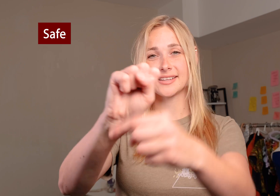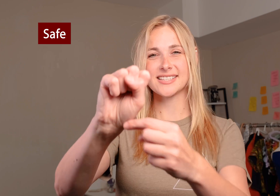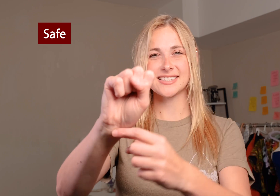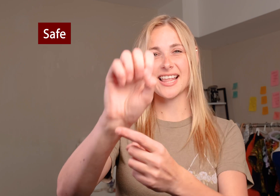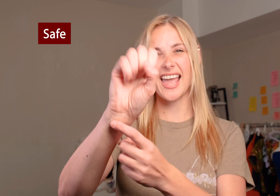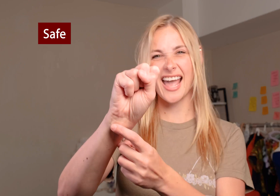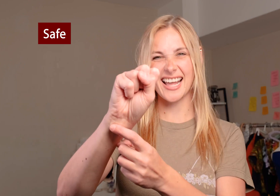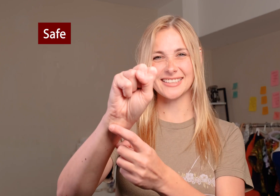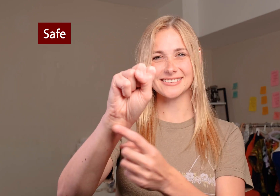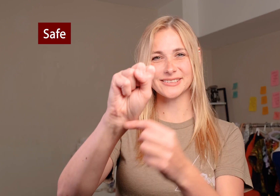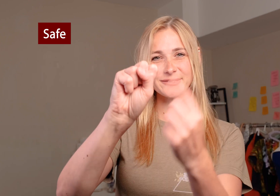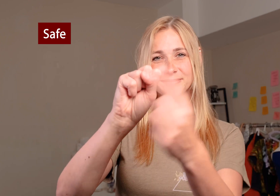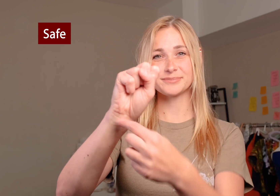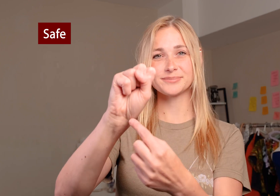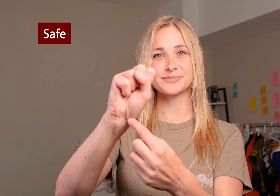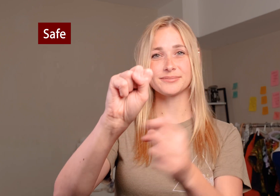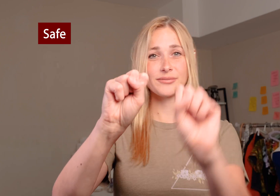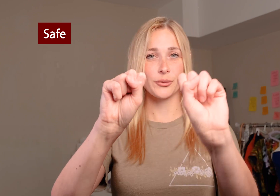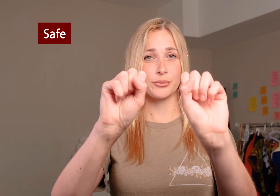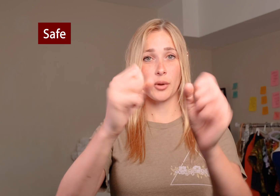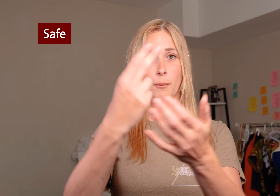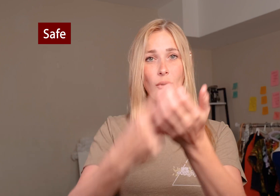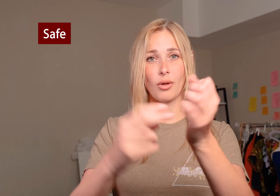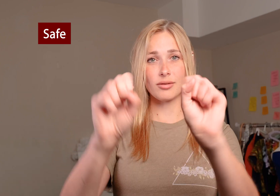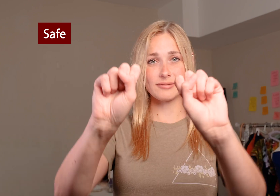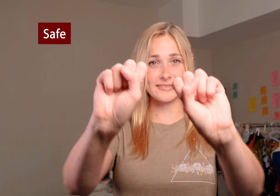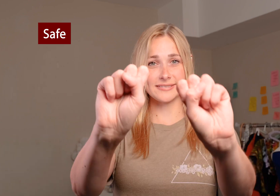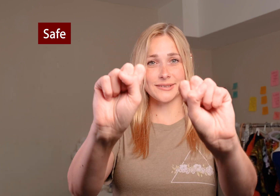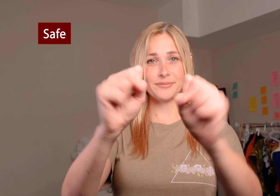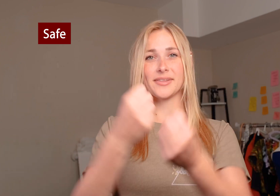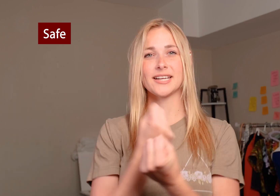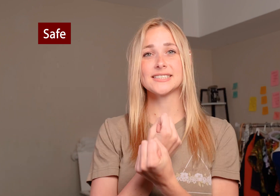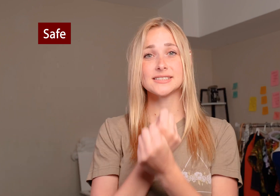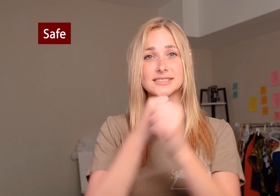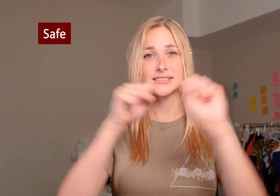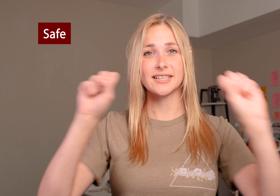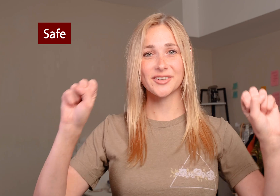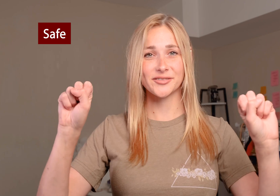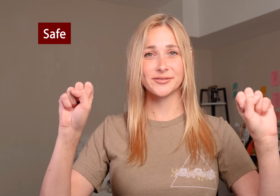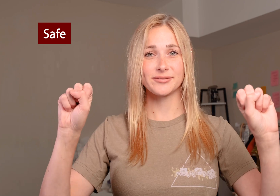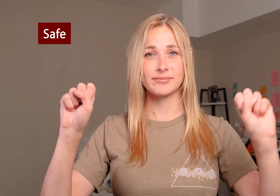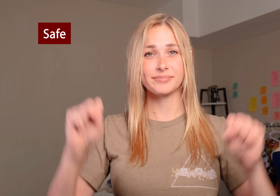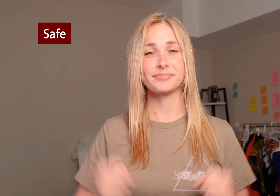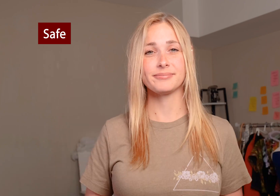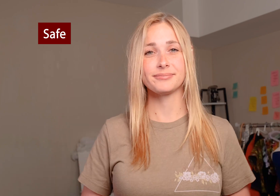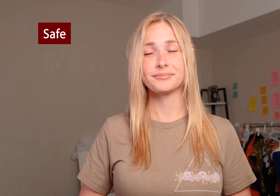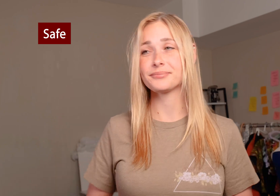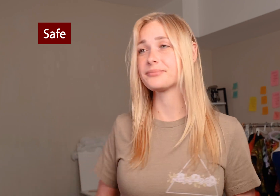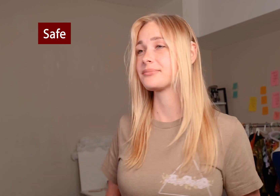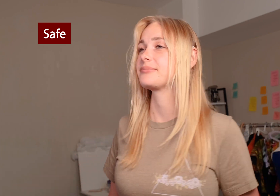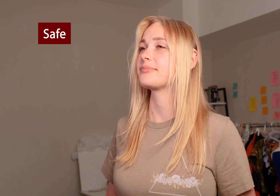Using the S letter handshape on both hands you start with them crossed and you move them outwards.